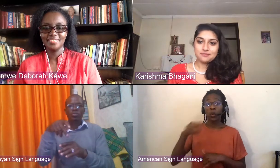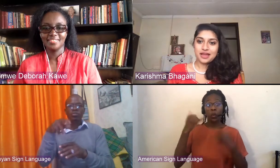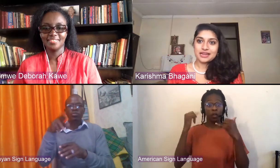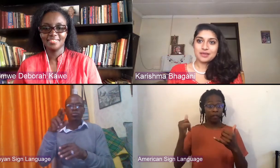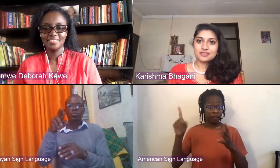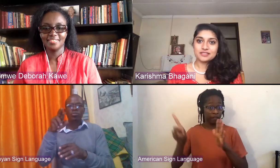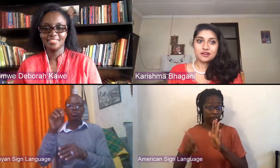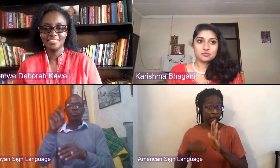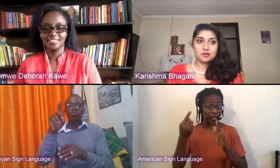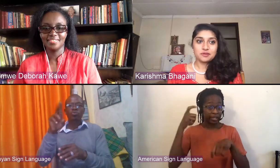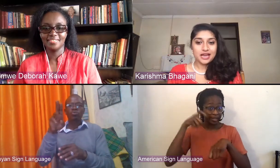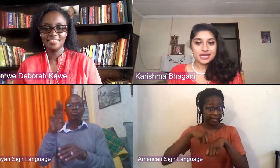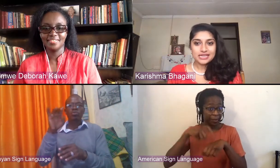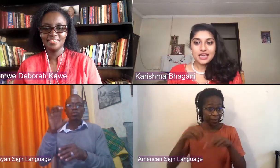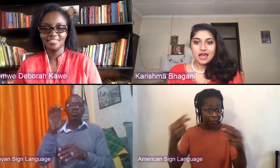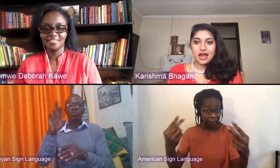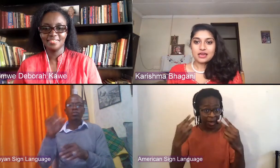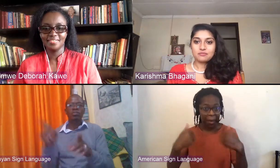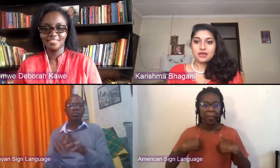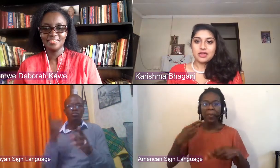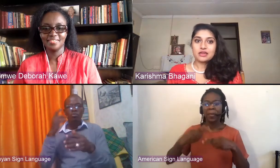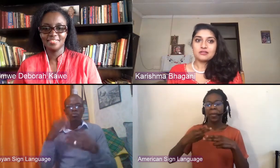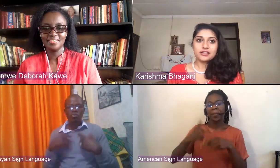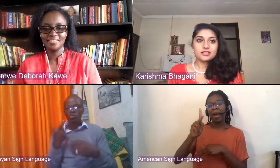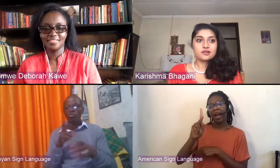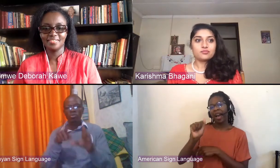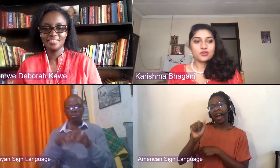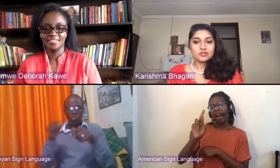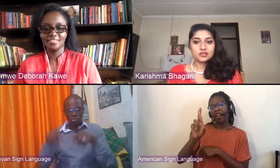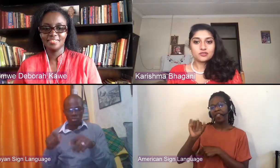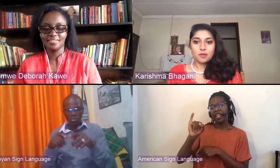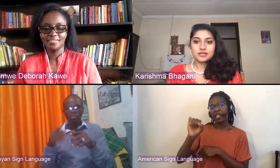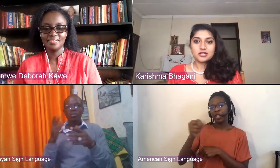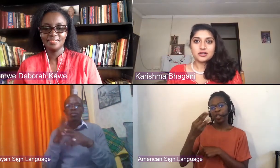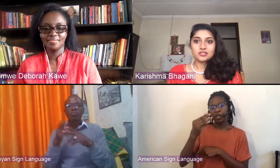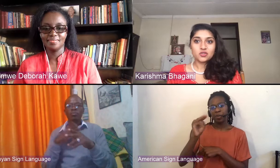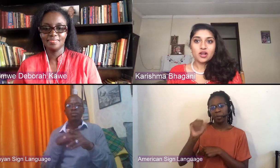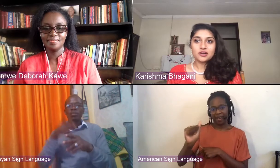my name is Karishma Bhagani I'm a director, producer, dramaturg, scholar